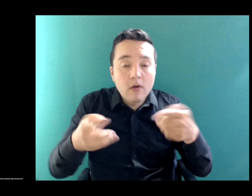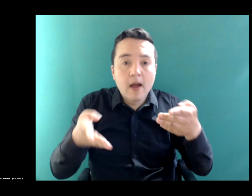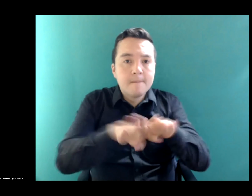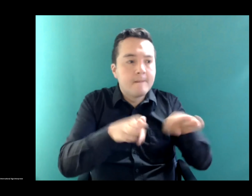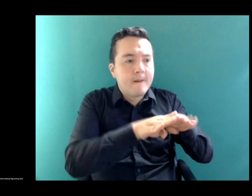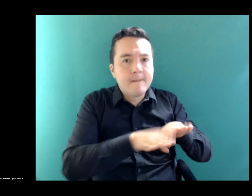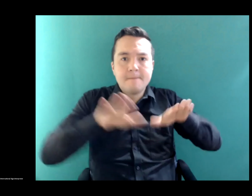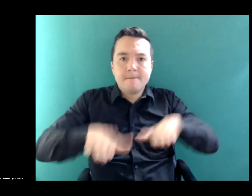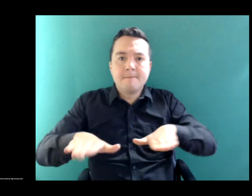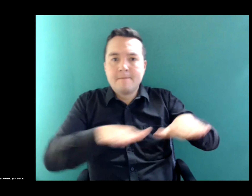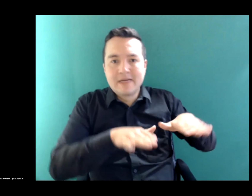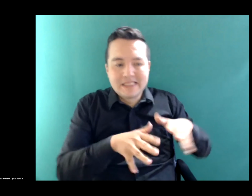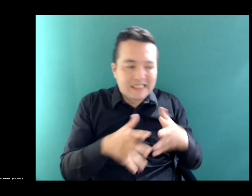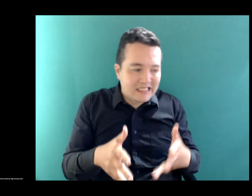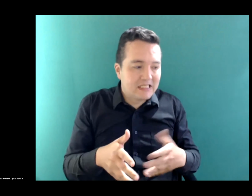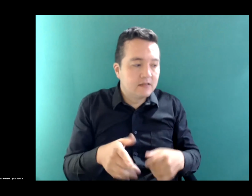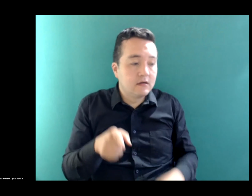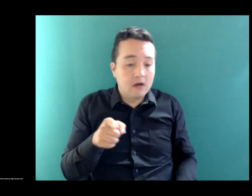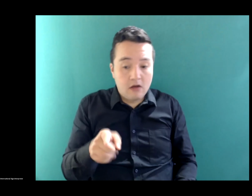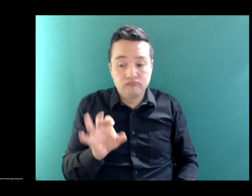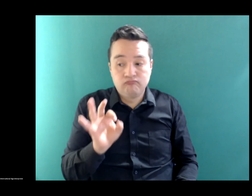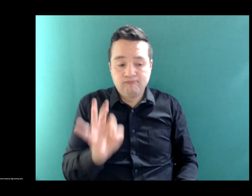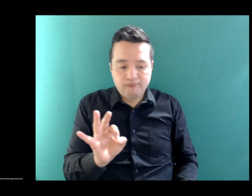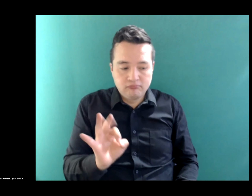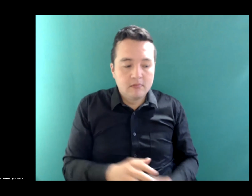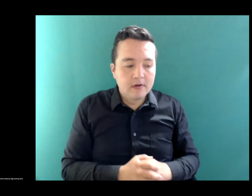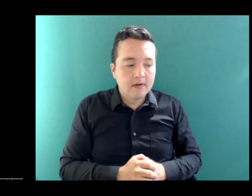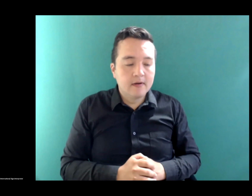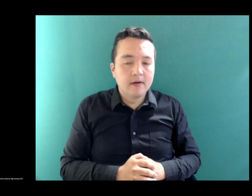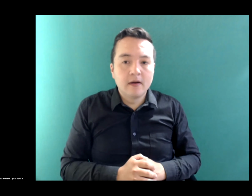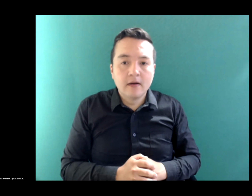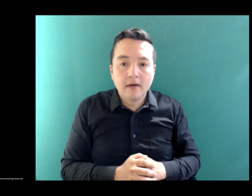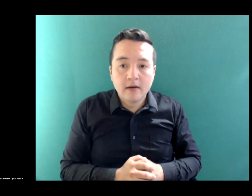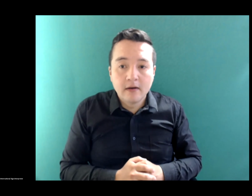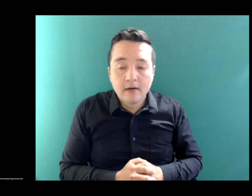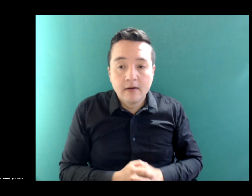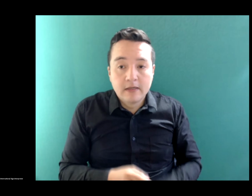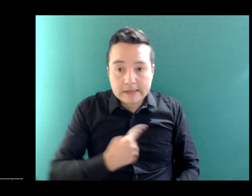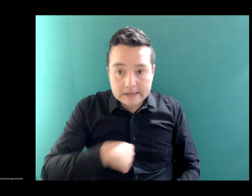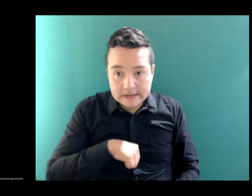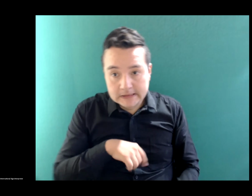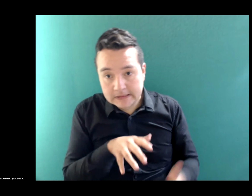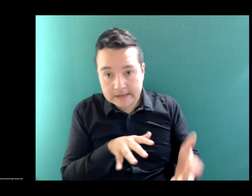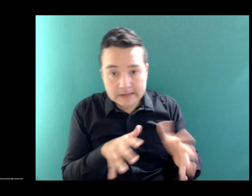To give you background about my country - - in Nigeria, the population is about 15 percent.